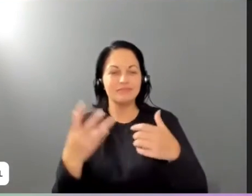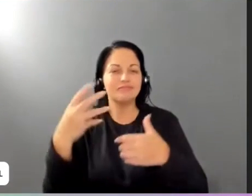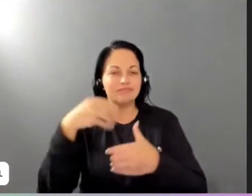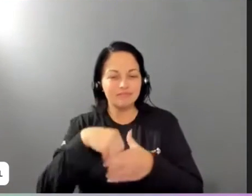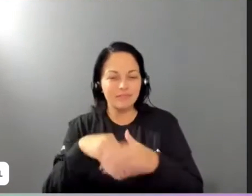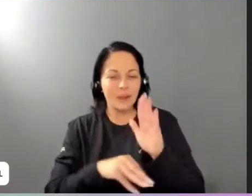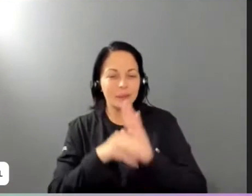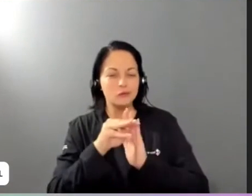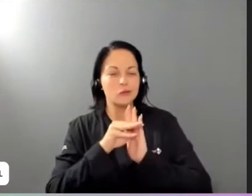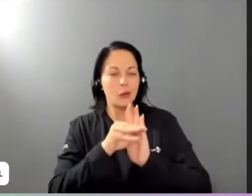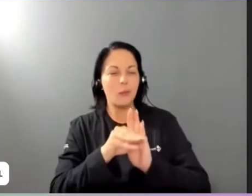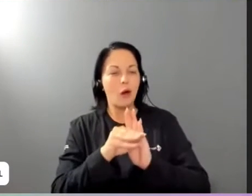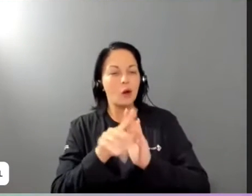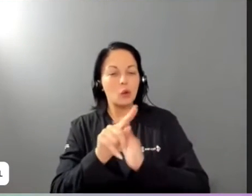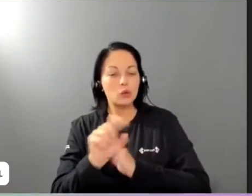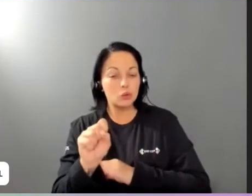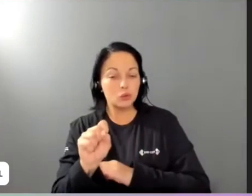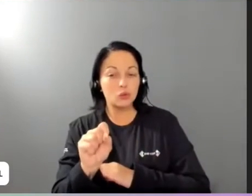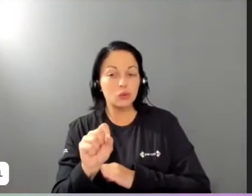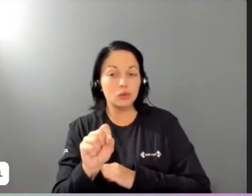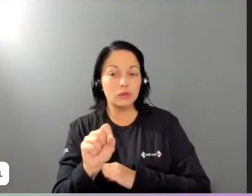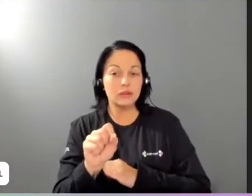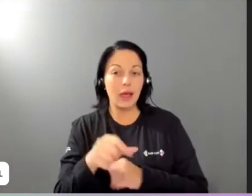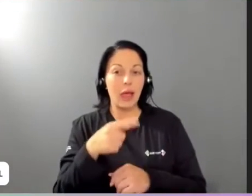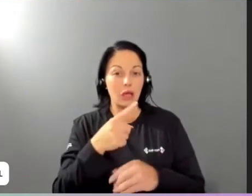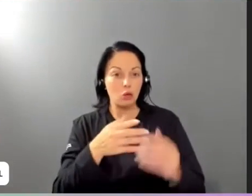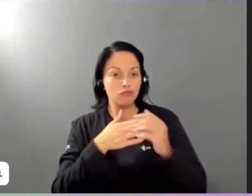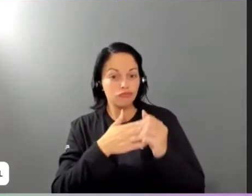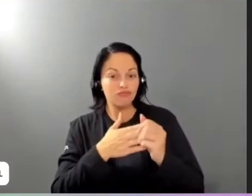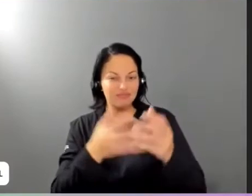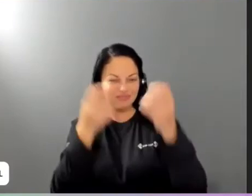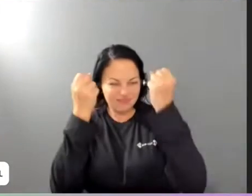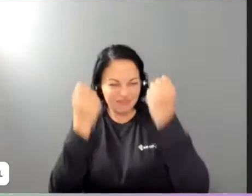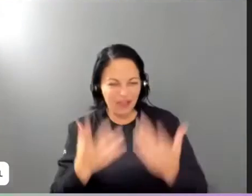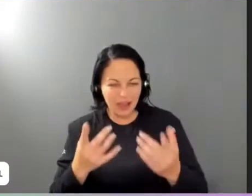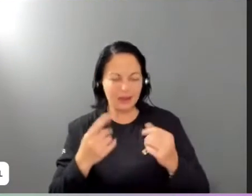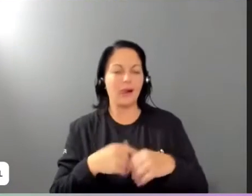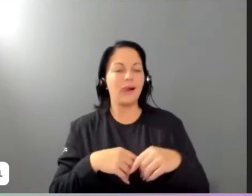So, James, it's clear it's clear you have a accessibility passion for and inclusion,